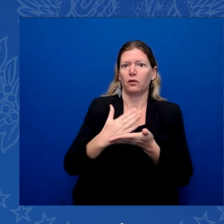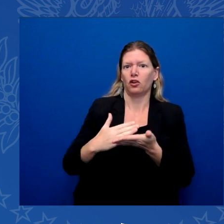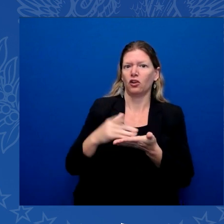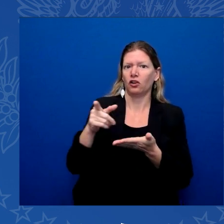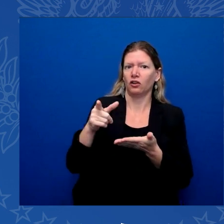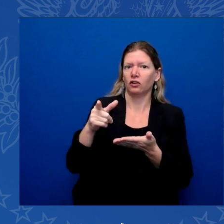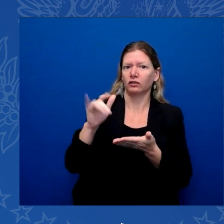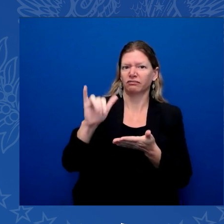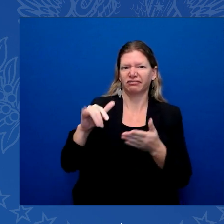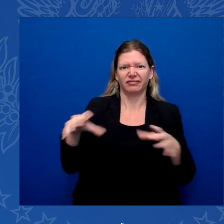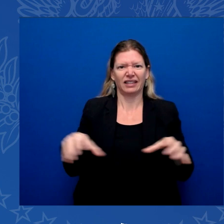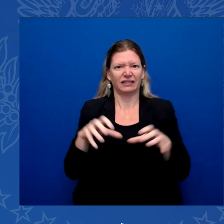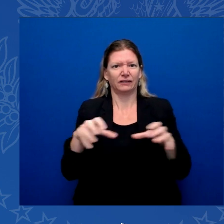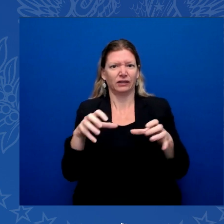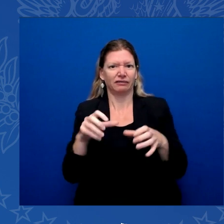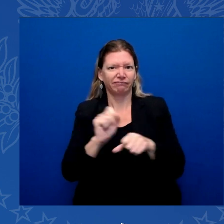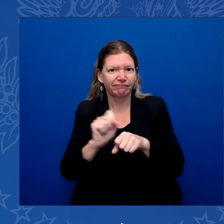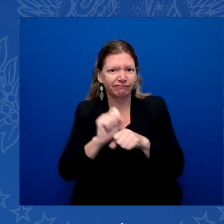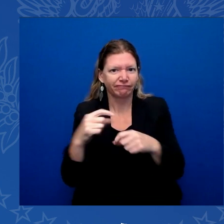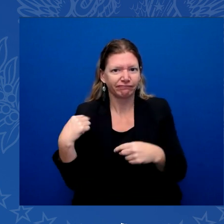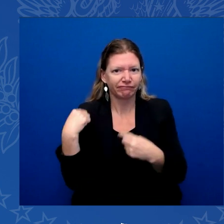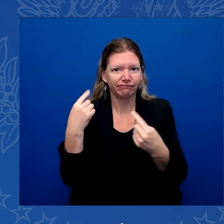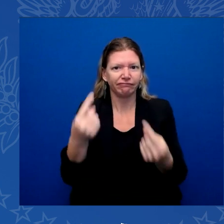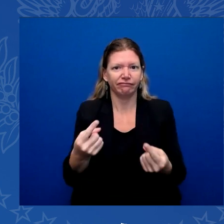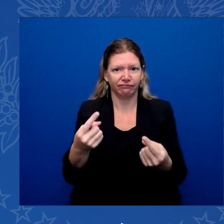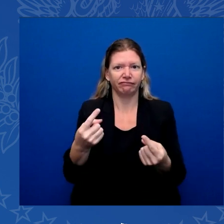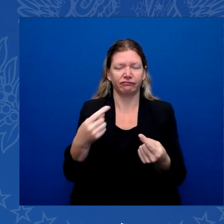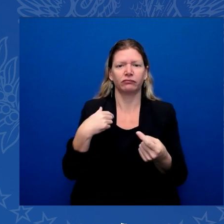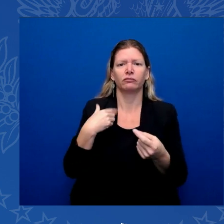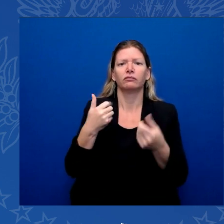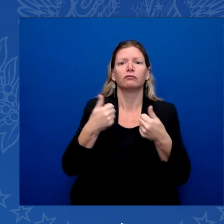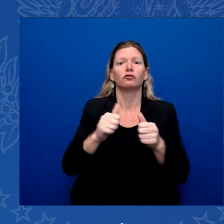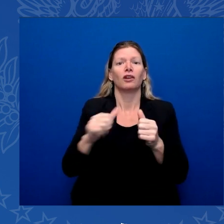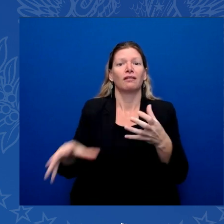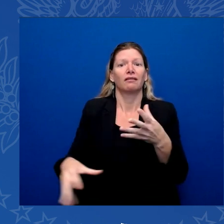We also try to work with Africa and the compact with Africa